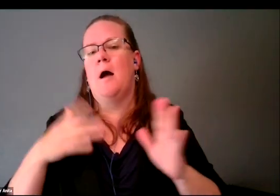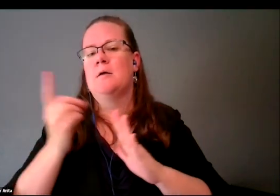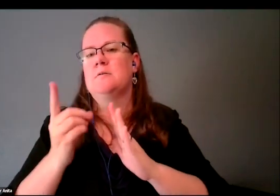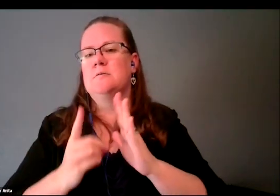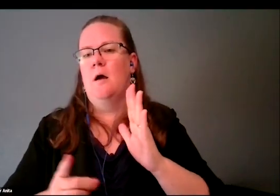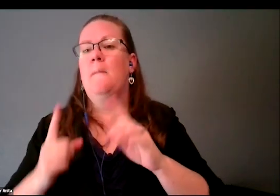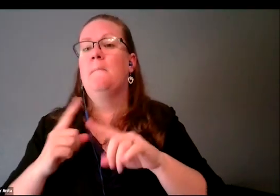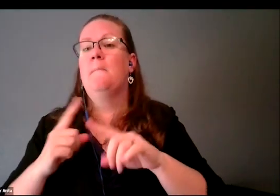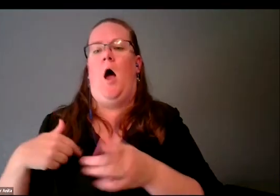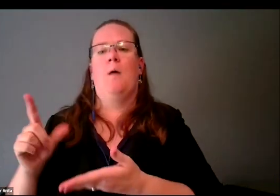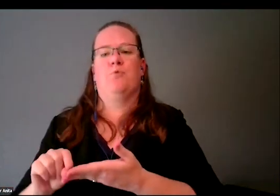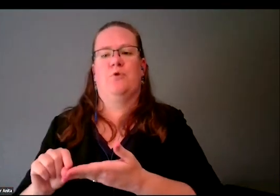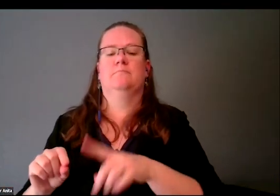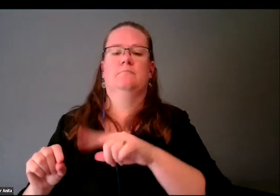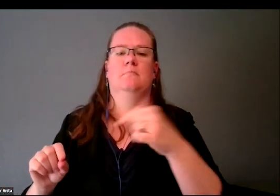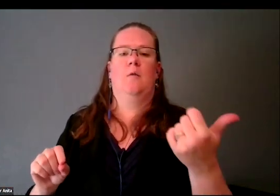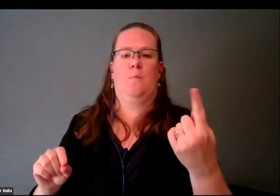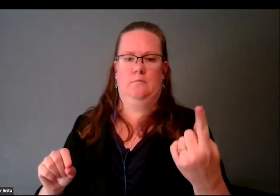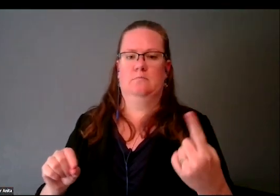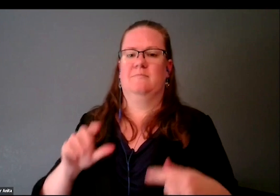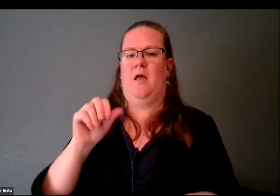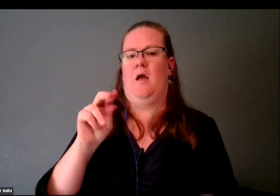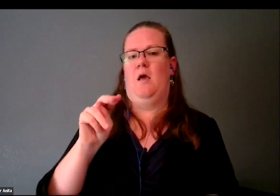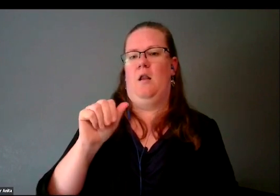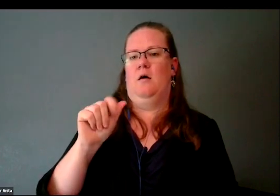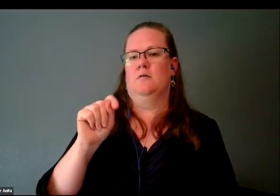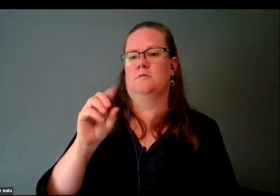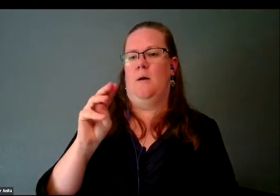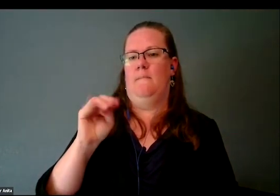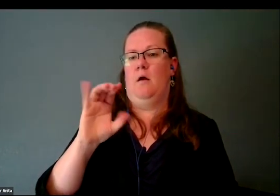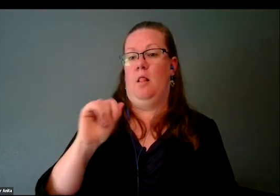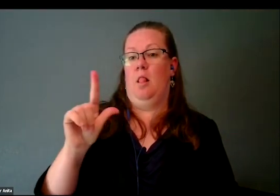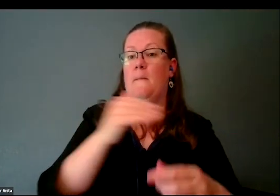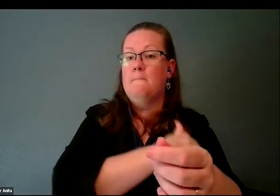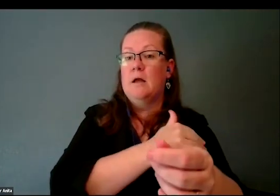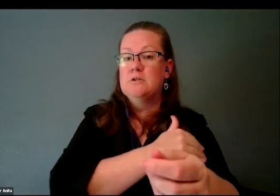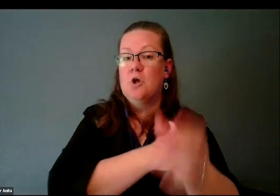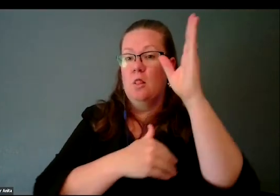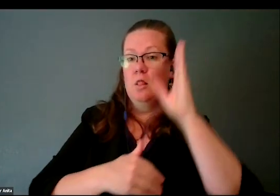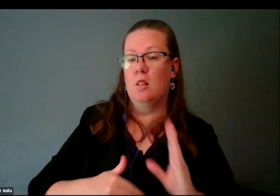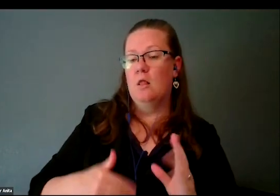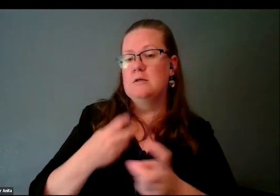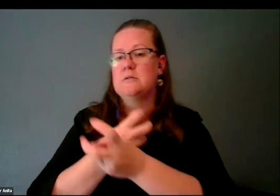is an anatomical model showing muscle structures on one side and skeletal structures on the other.